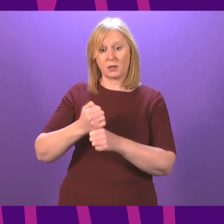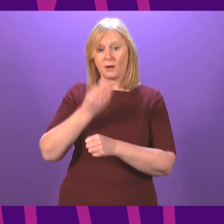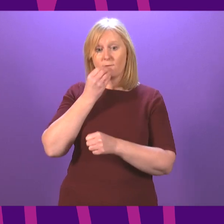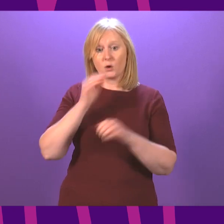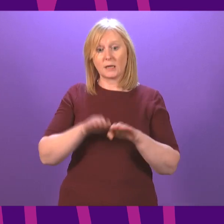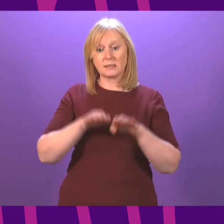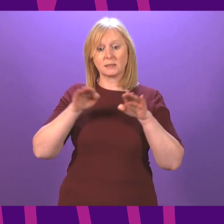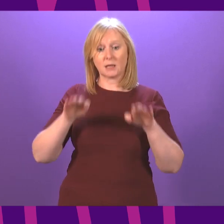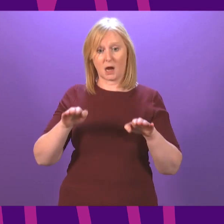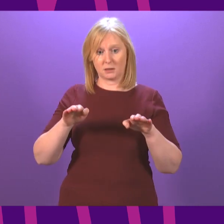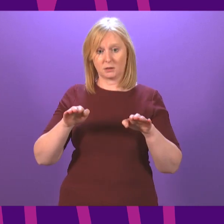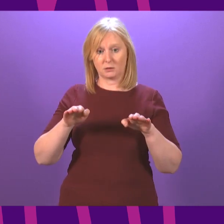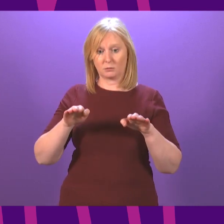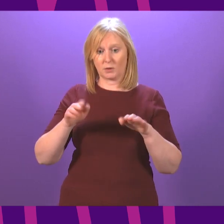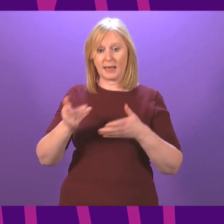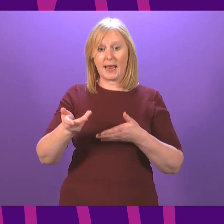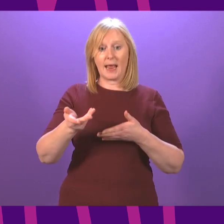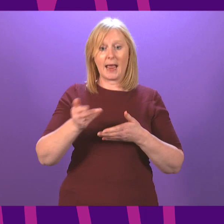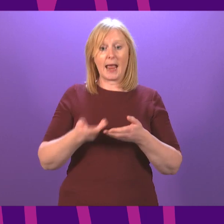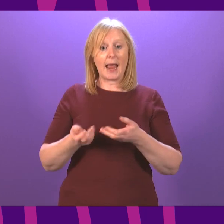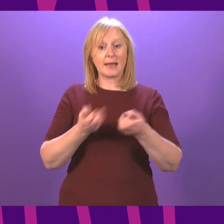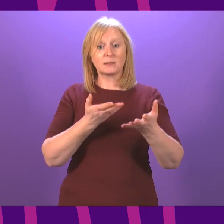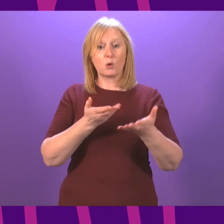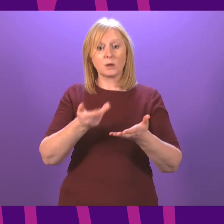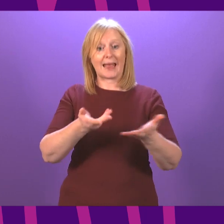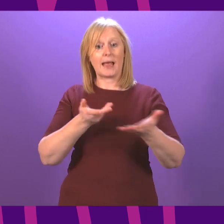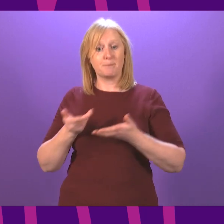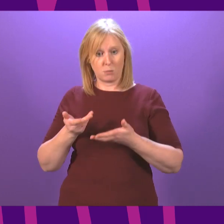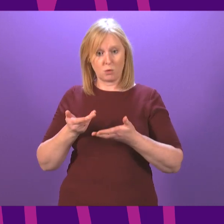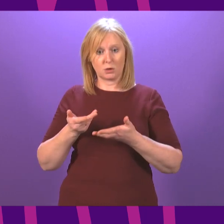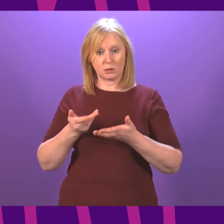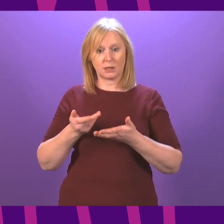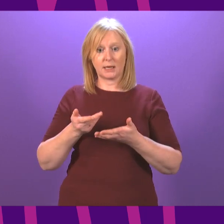and import side of things, whereas the rest is devolved. Does he acknowledge the good progress?